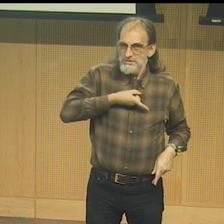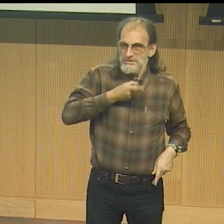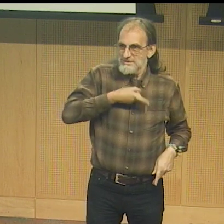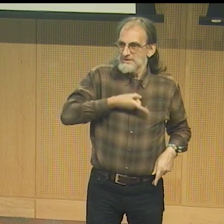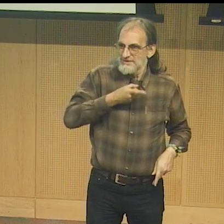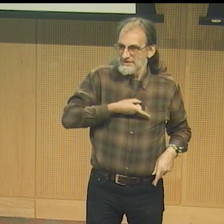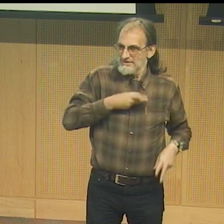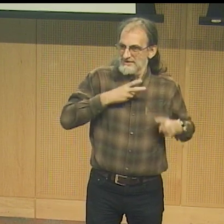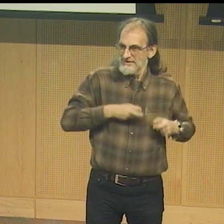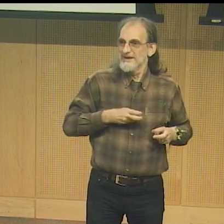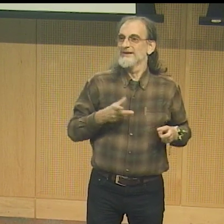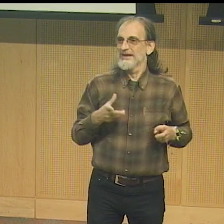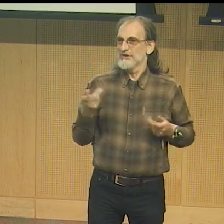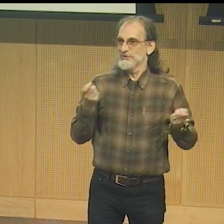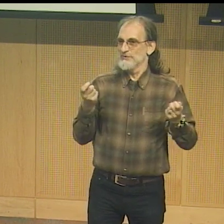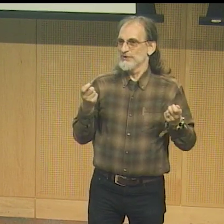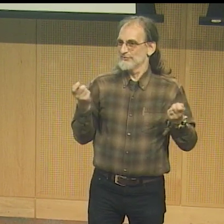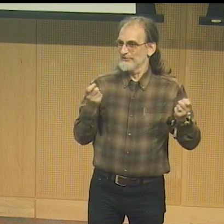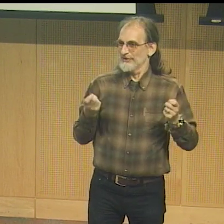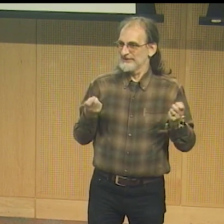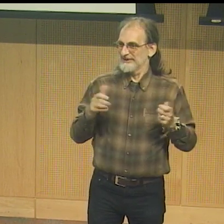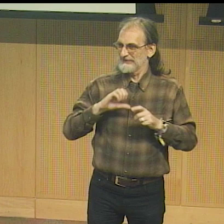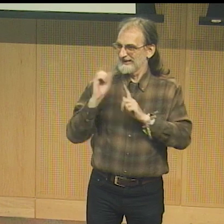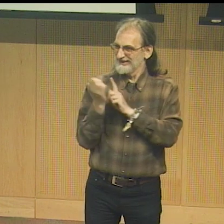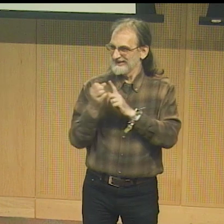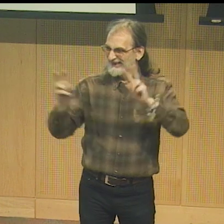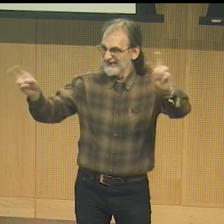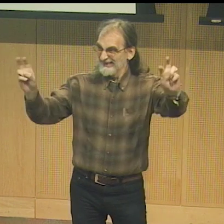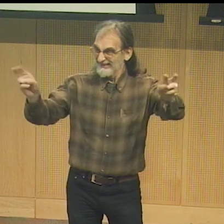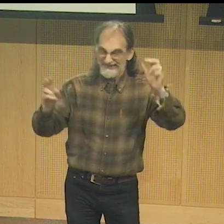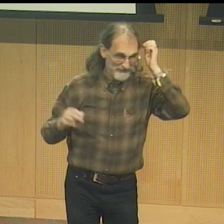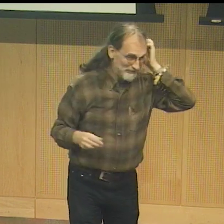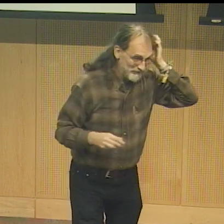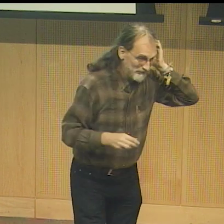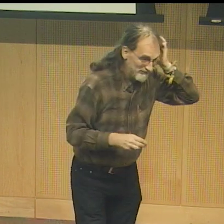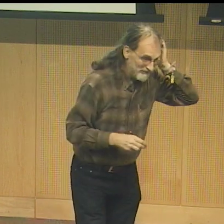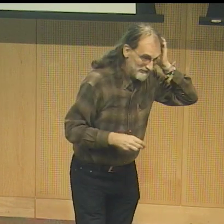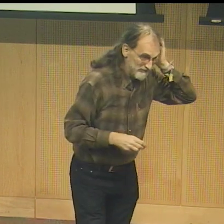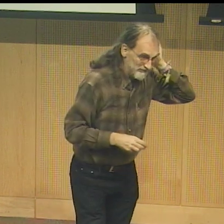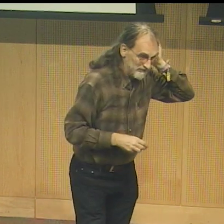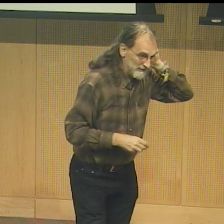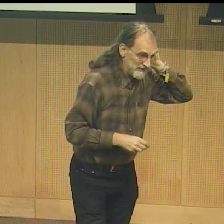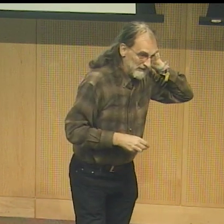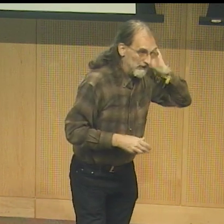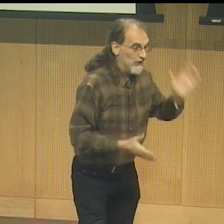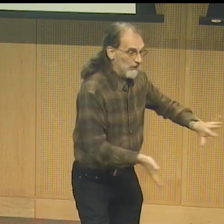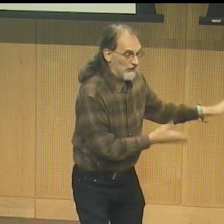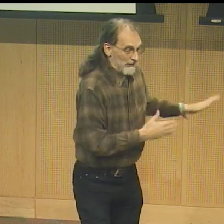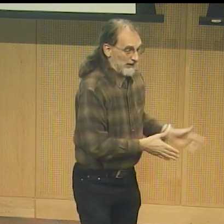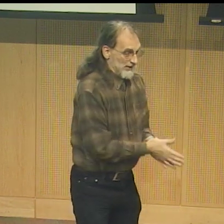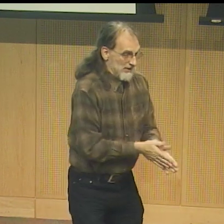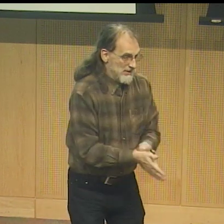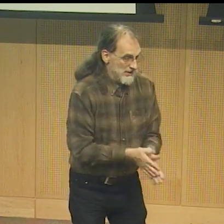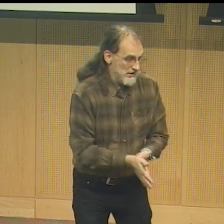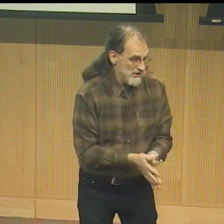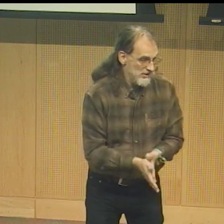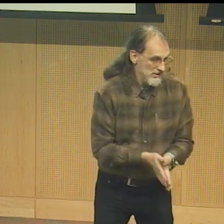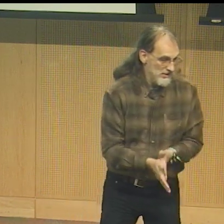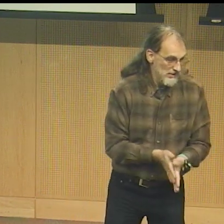and control it, then it can be used to control and benefit both of your identities and you can grow from having both of those identities in you.